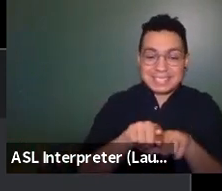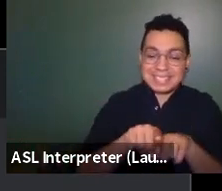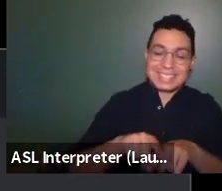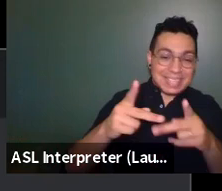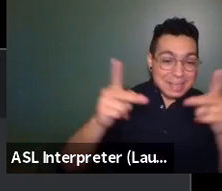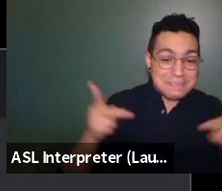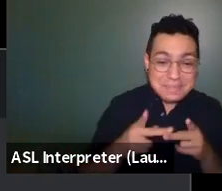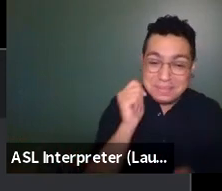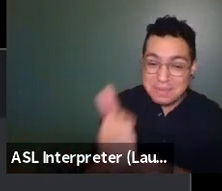ESD 112 - Katherine Livick: To continue